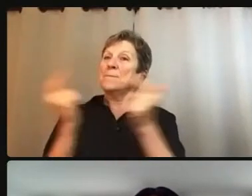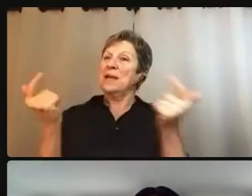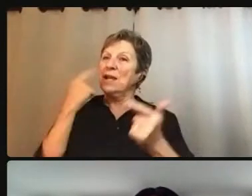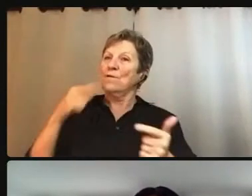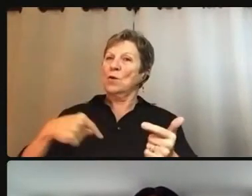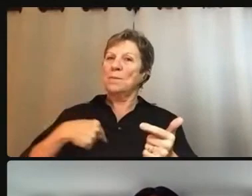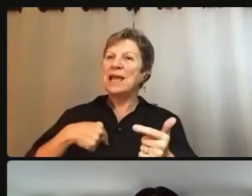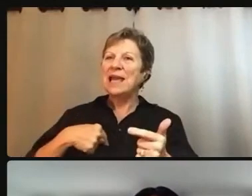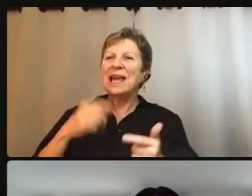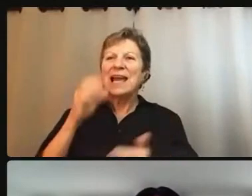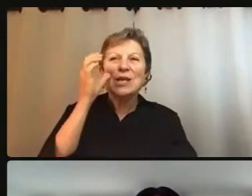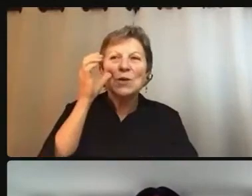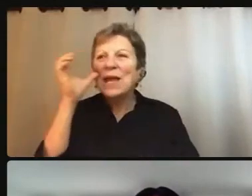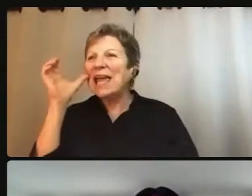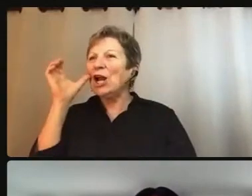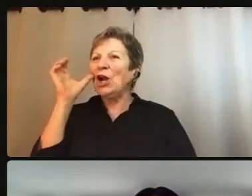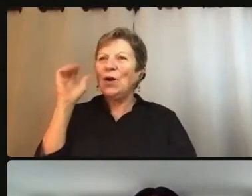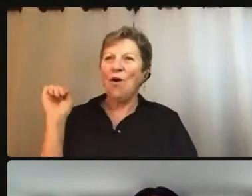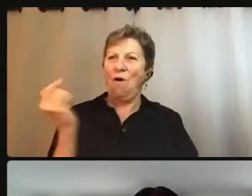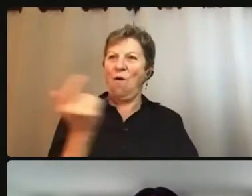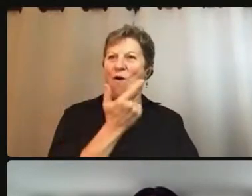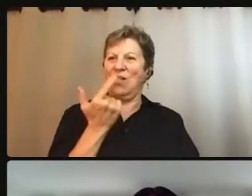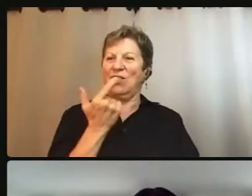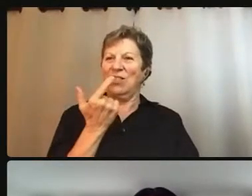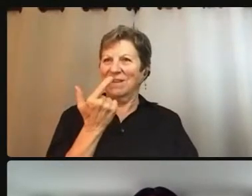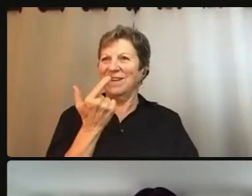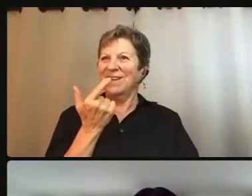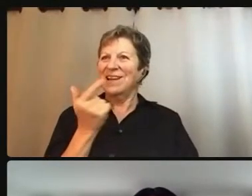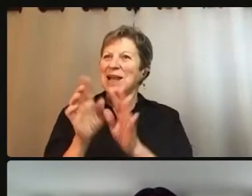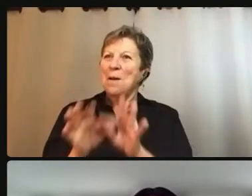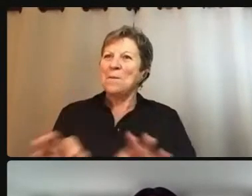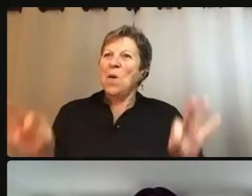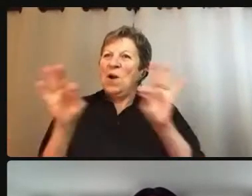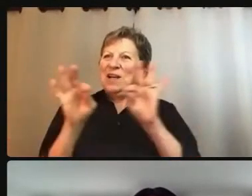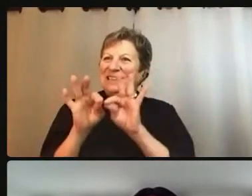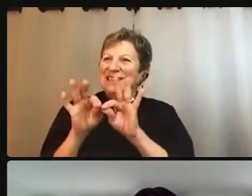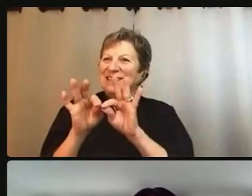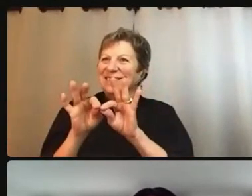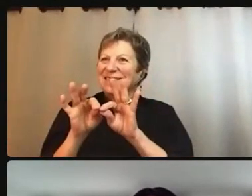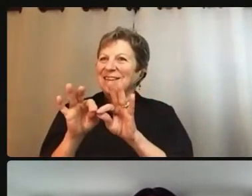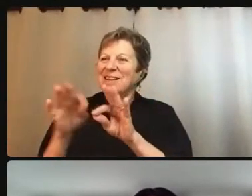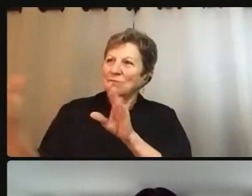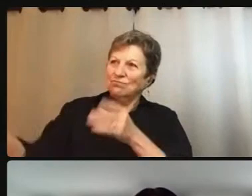AND AND WHATOT IS IS